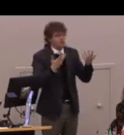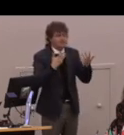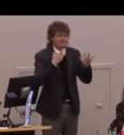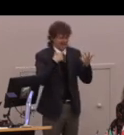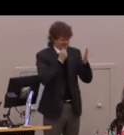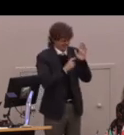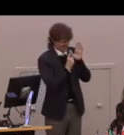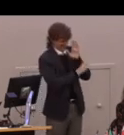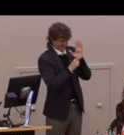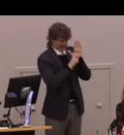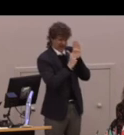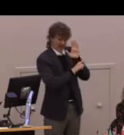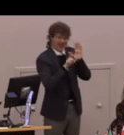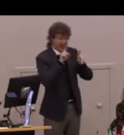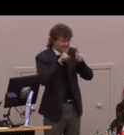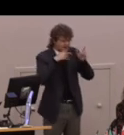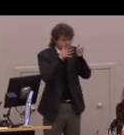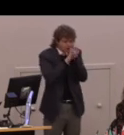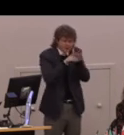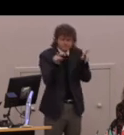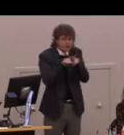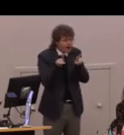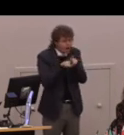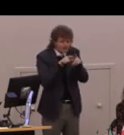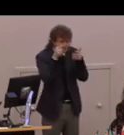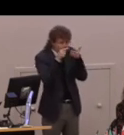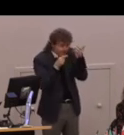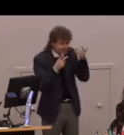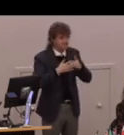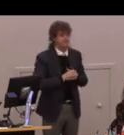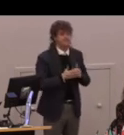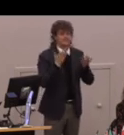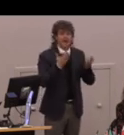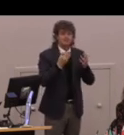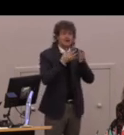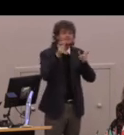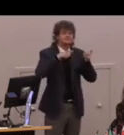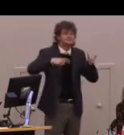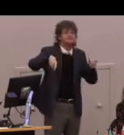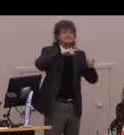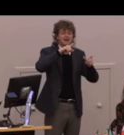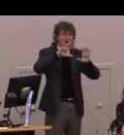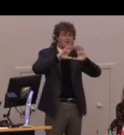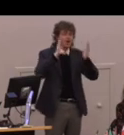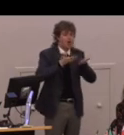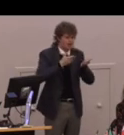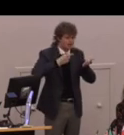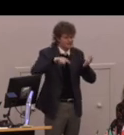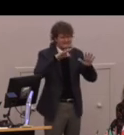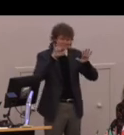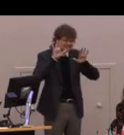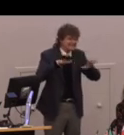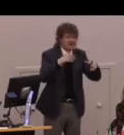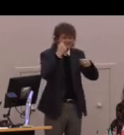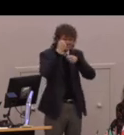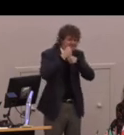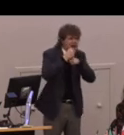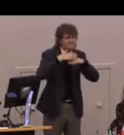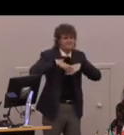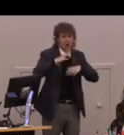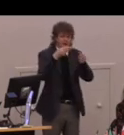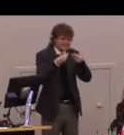are still advocating for materials and information which is inclusive. When it comes to education,